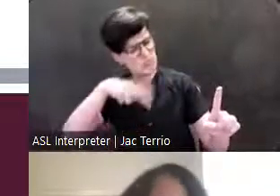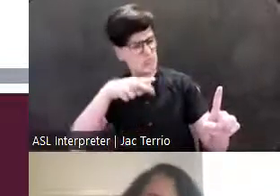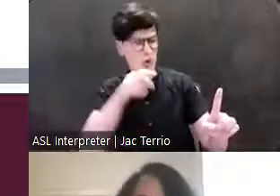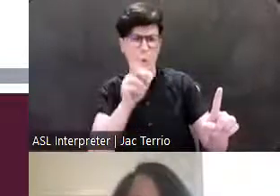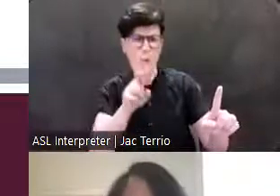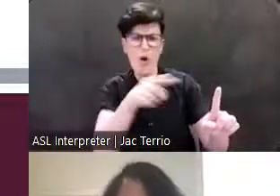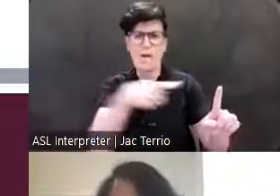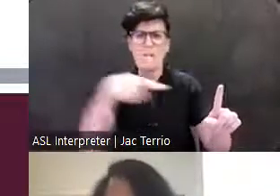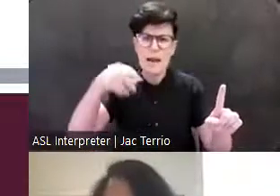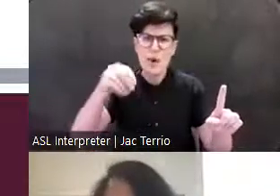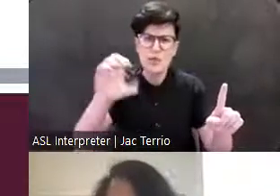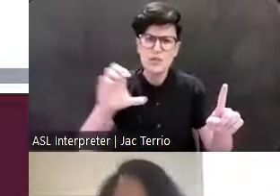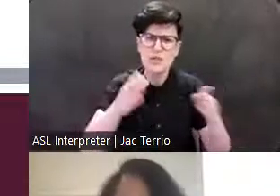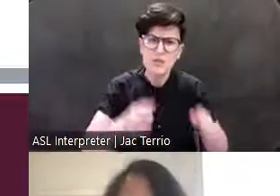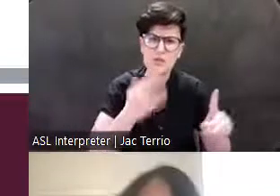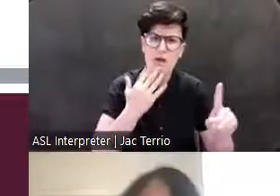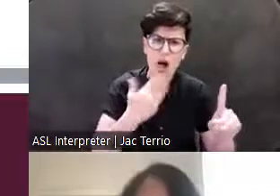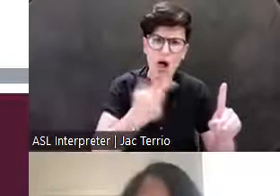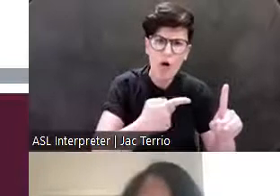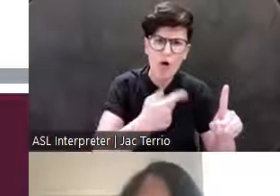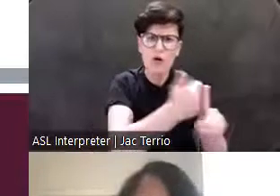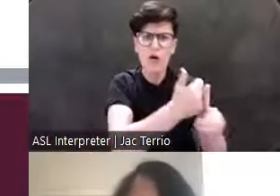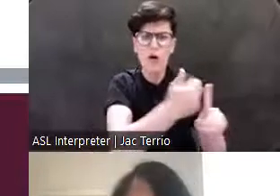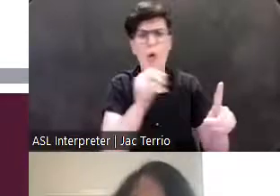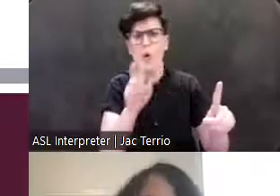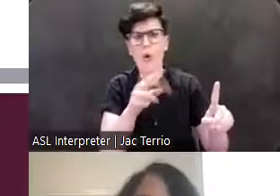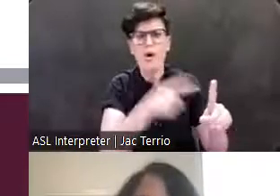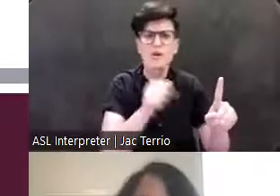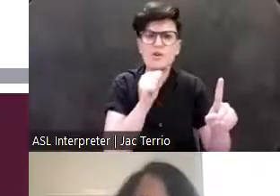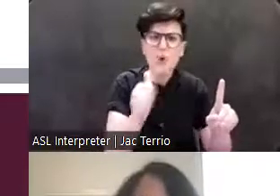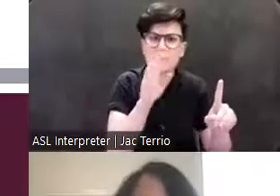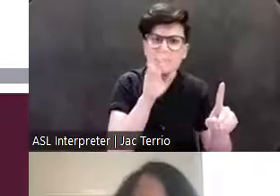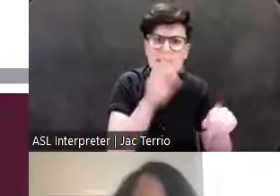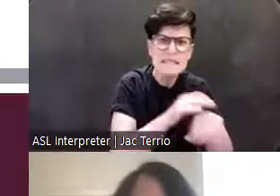Or because they don't speak English. That is illegal under the fair housing act.